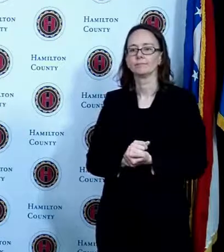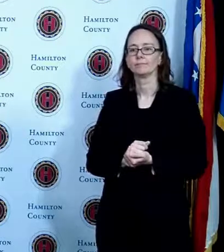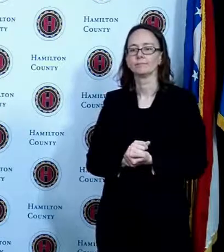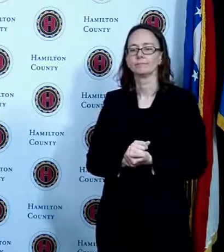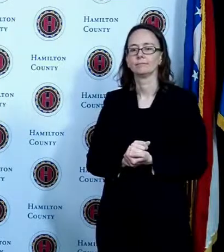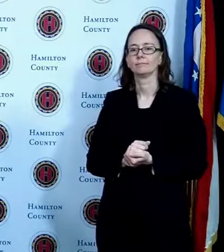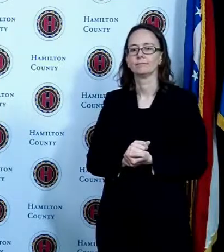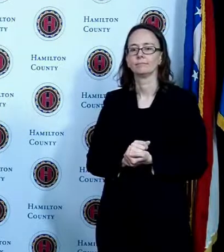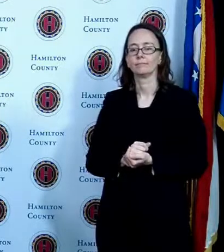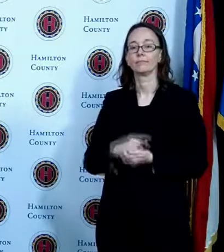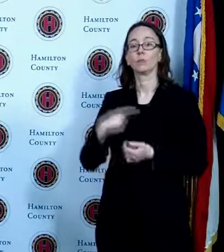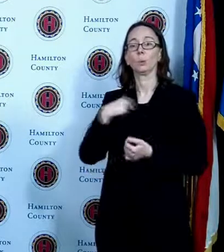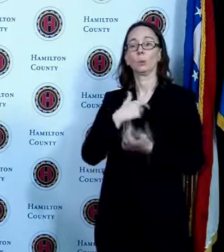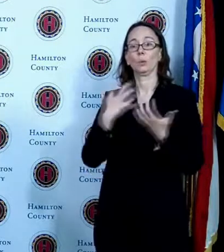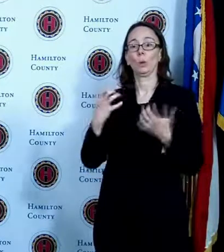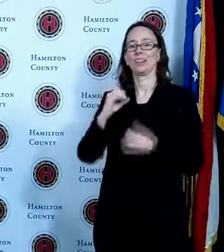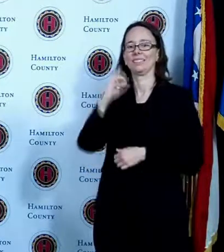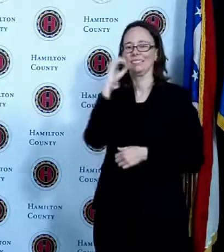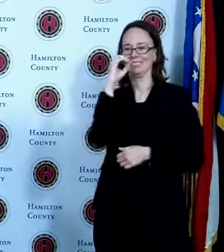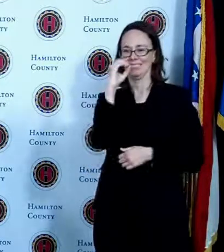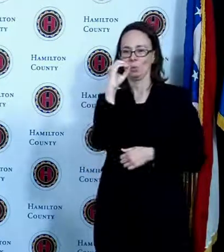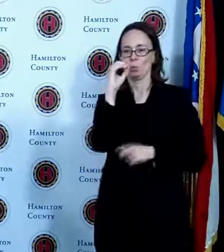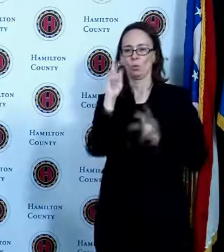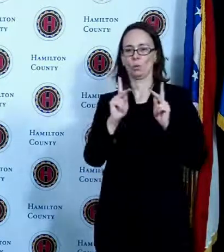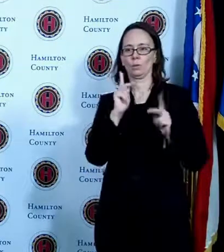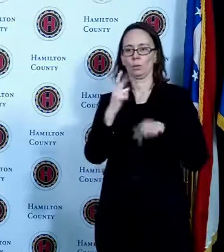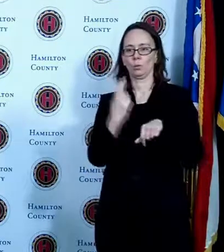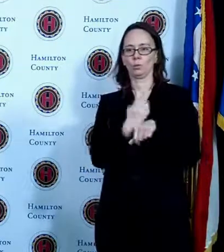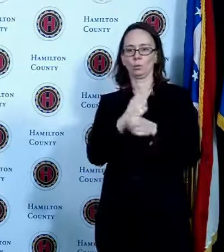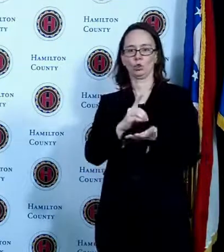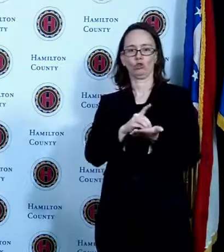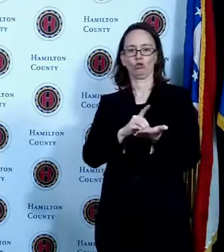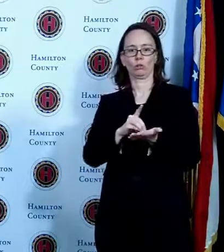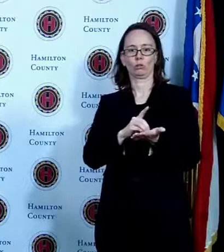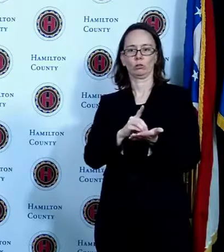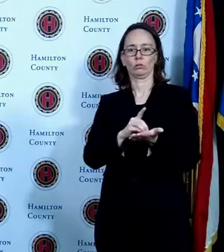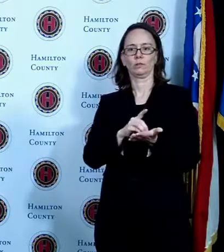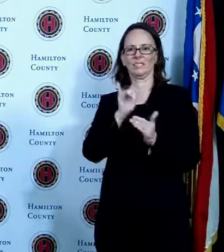people using drugs we want more we want a hundred percent in active recovery but